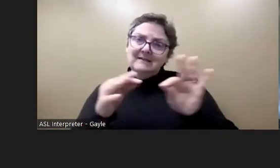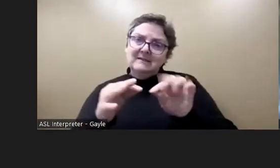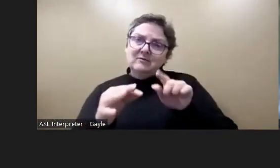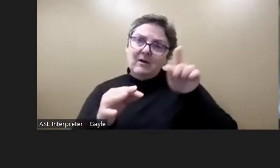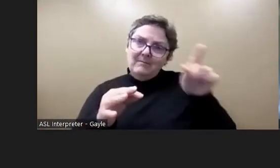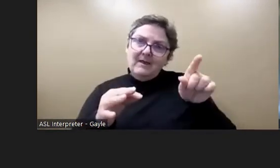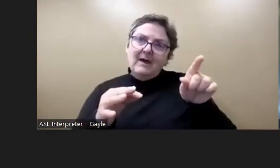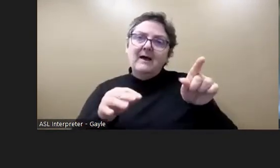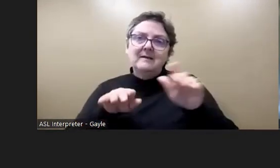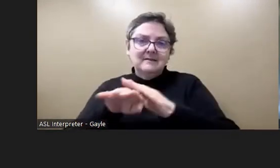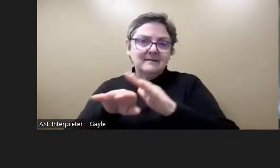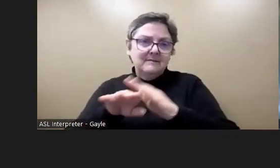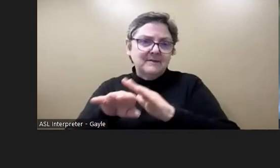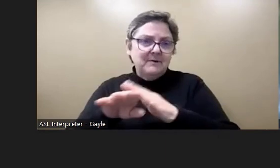Amy, I don't know if you wanted to jump in.